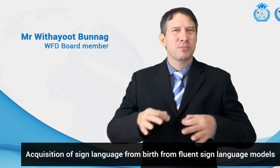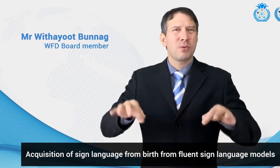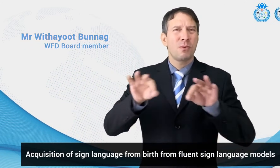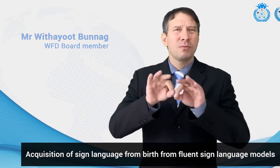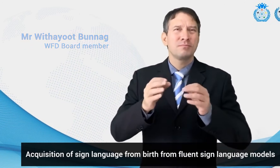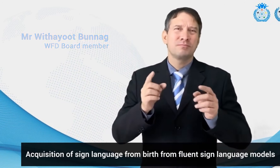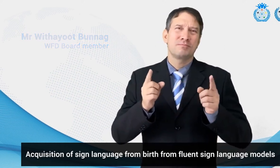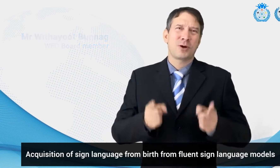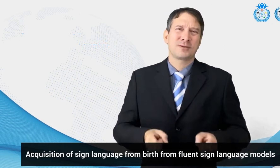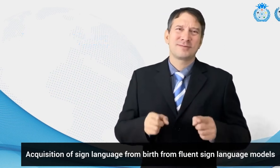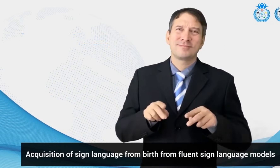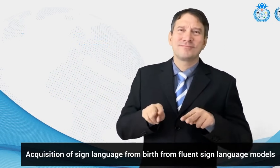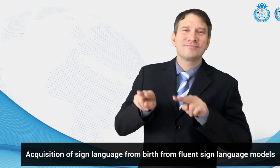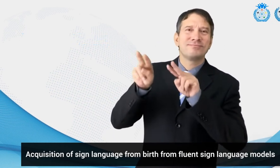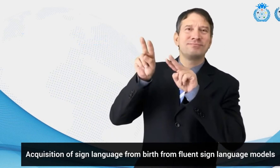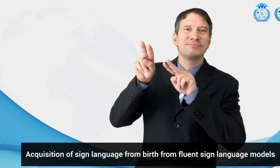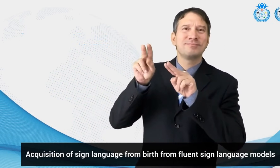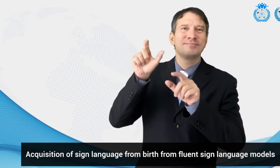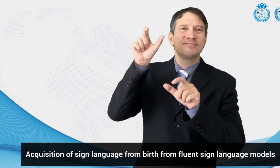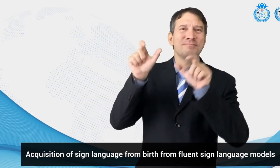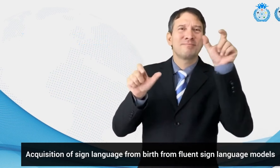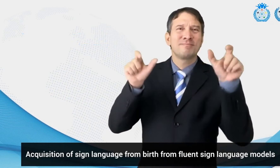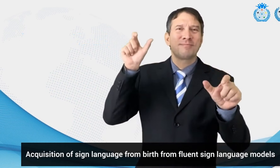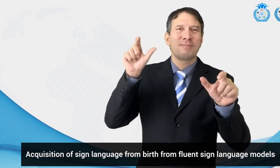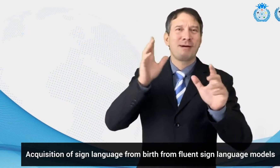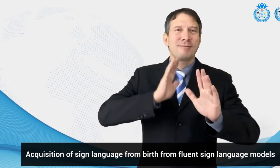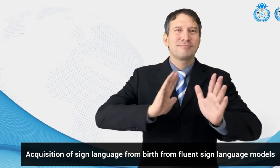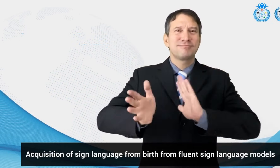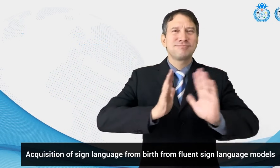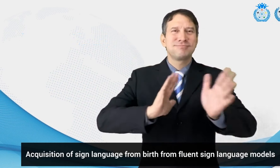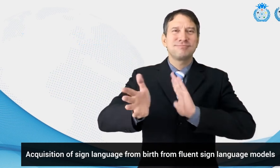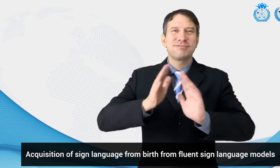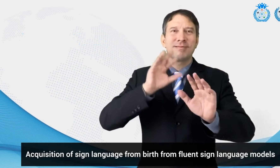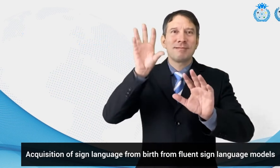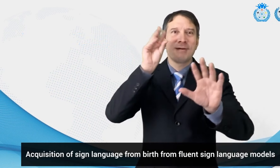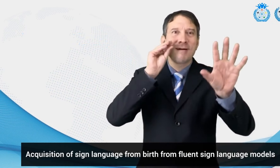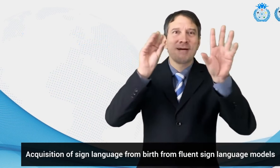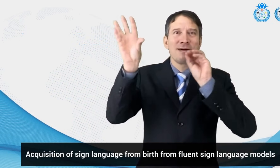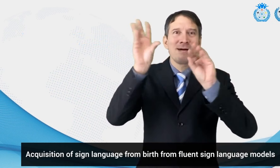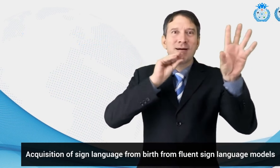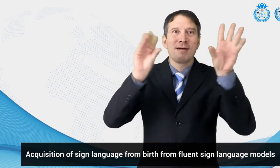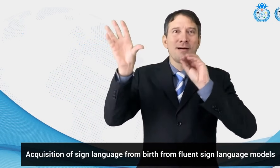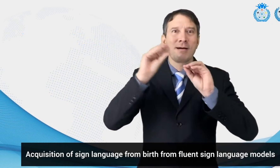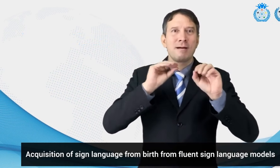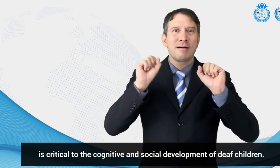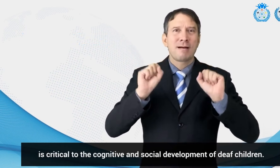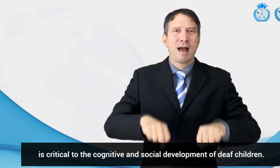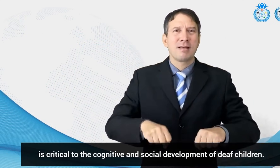acquisition of sign language from birth from fluent sign language models